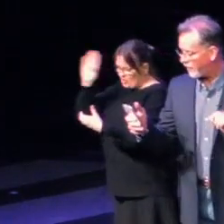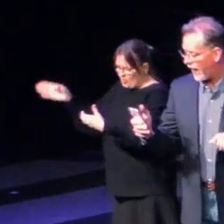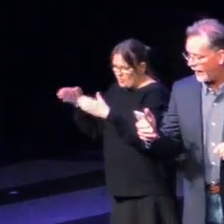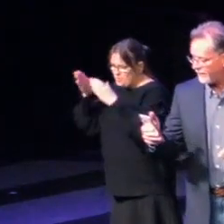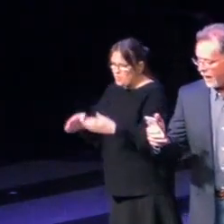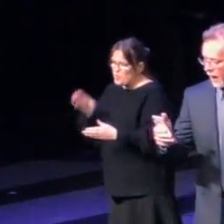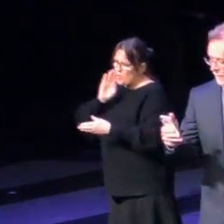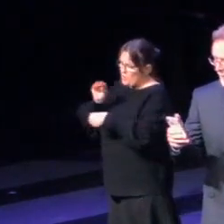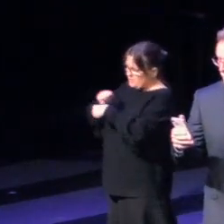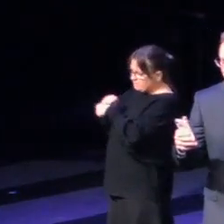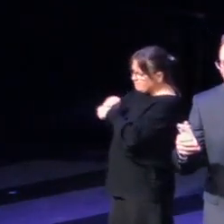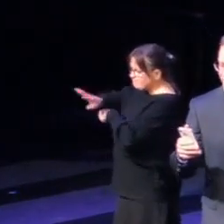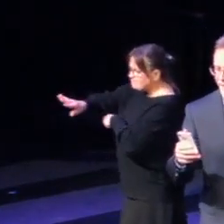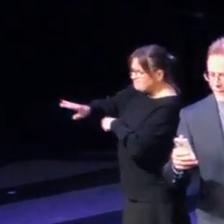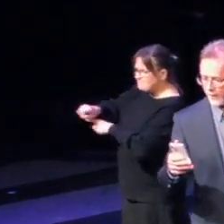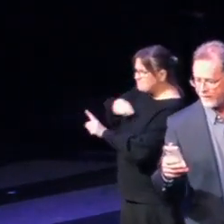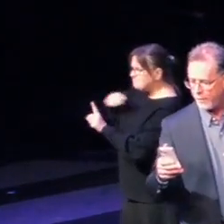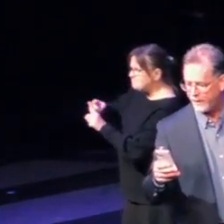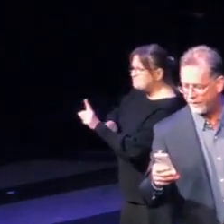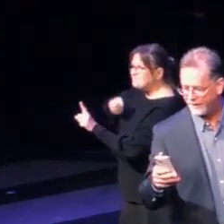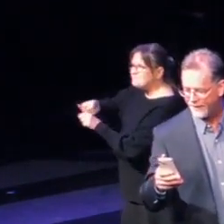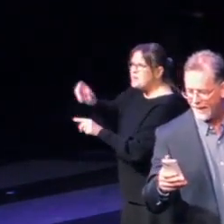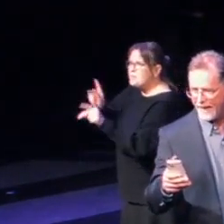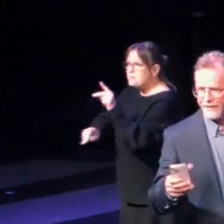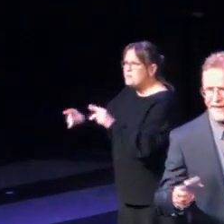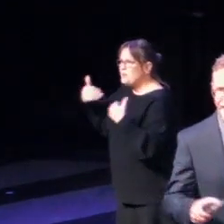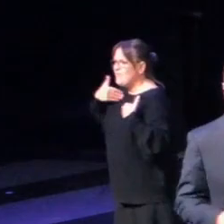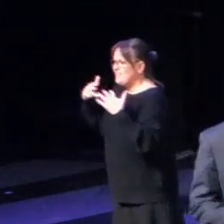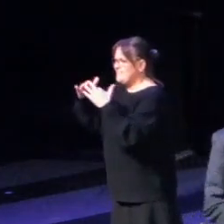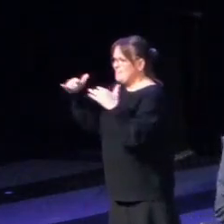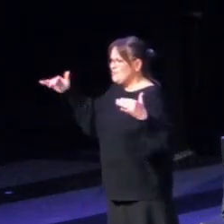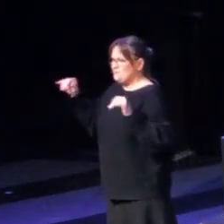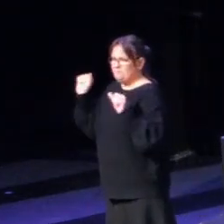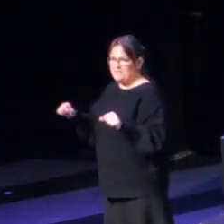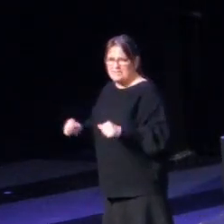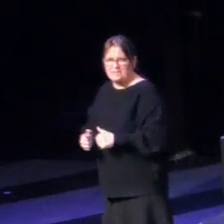lives of people with diverse abilities. Say hello to the person who's going